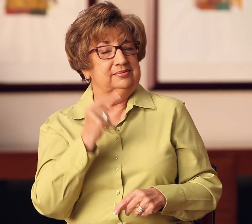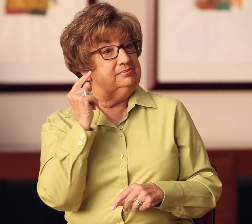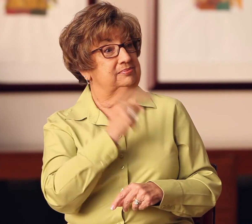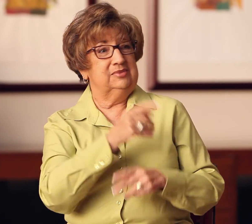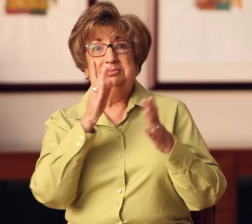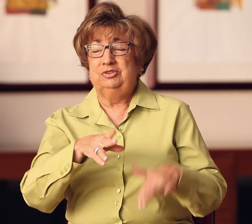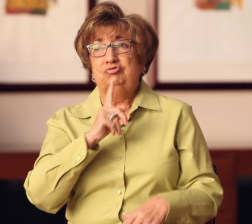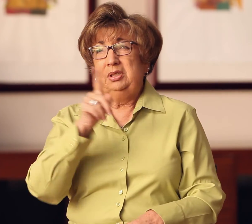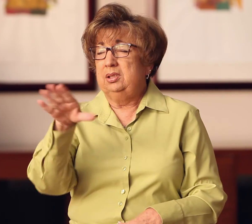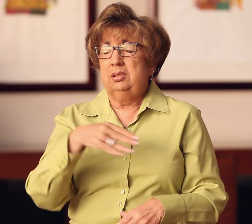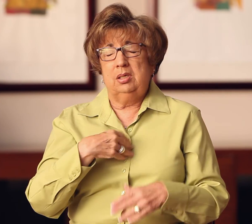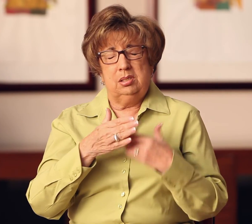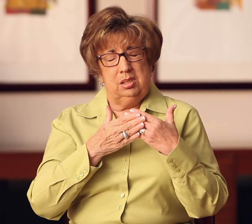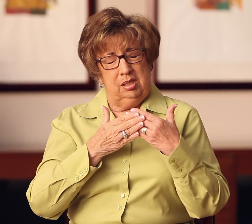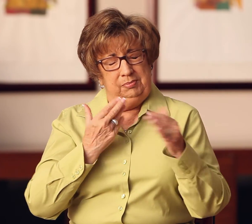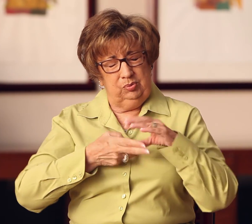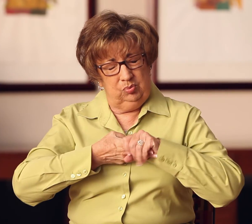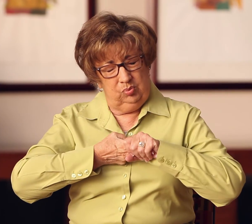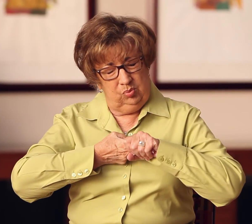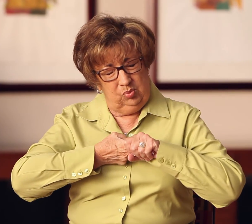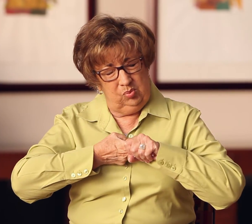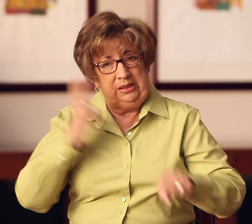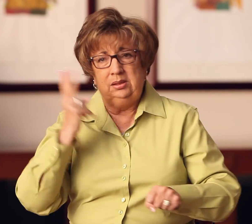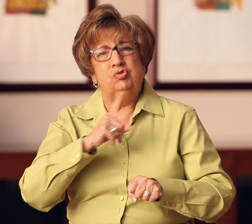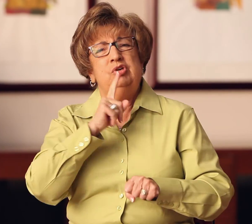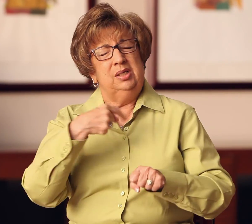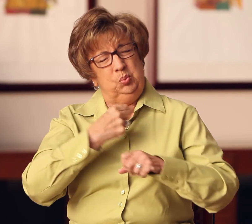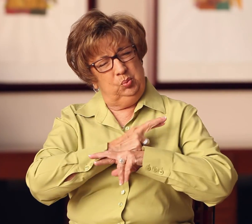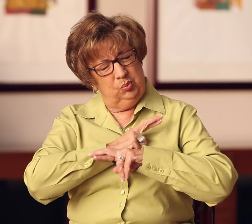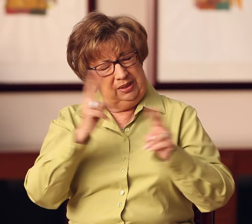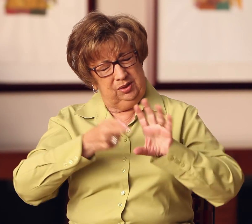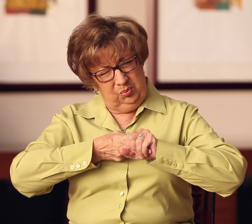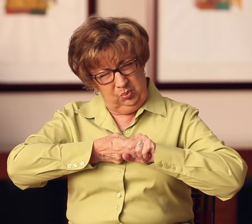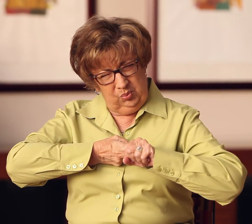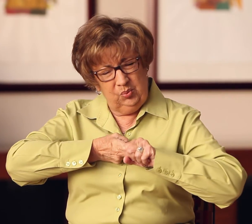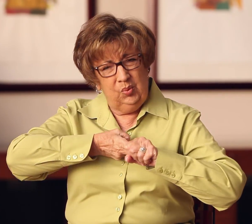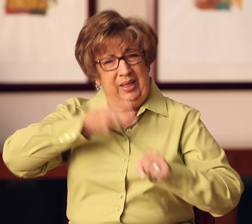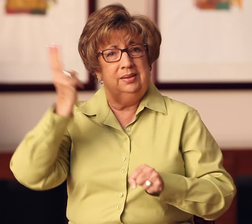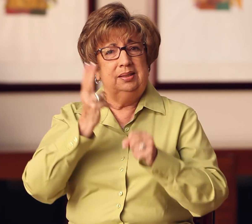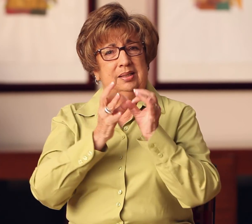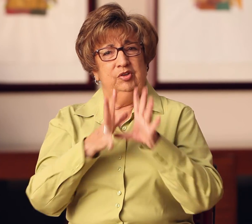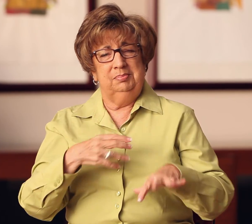This person then said, "Really, I almost quit, I was ready to quit interpreting, but I thought,